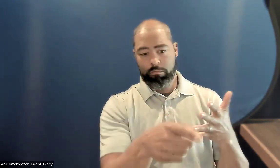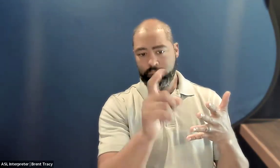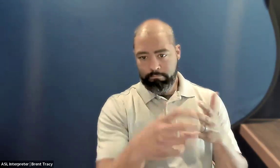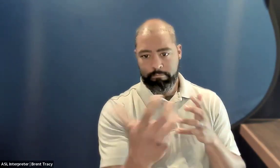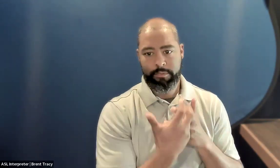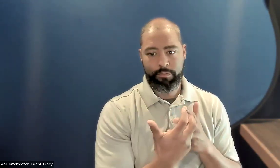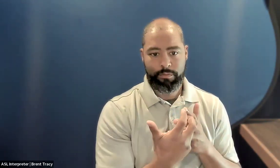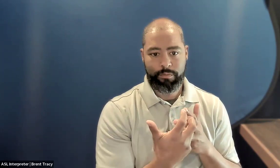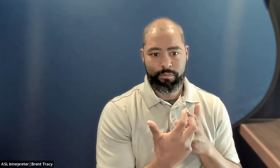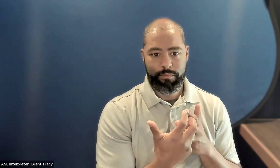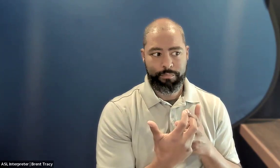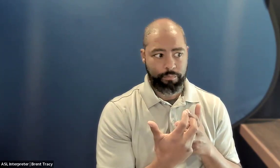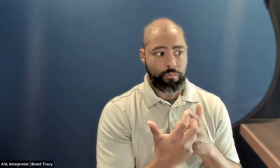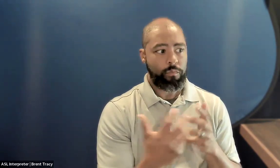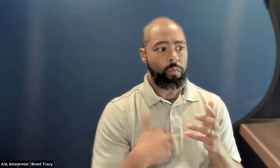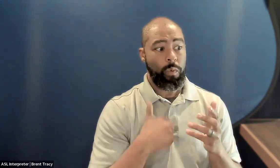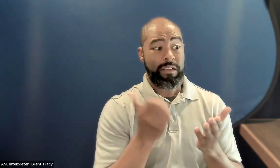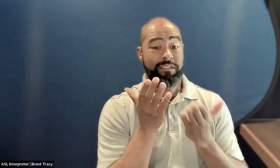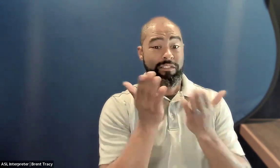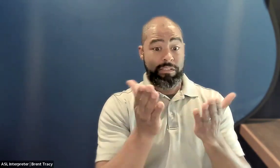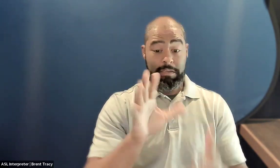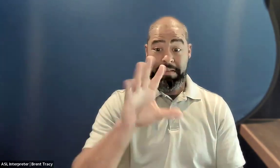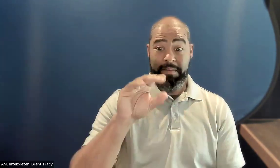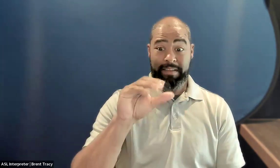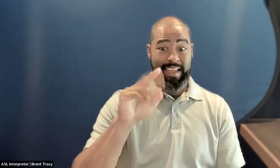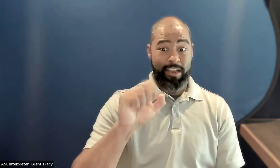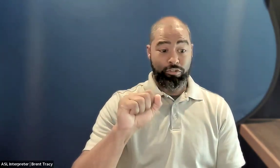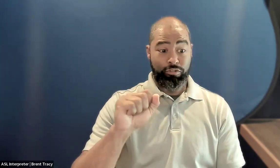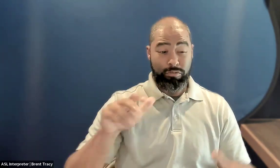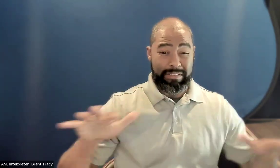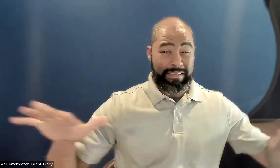We're proposing to lower this to reference projects that that